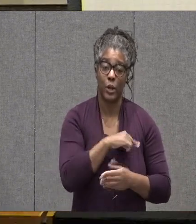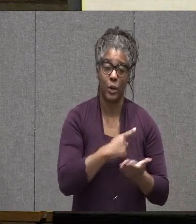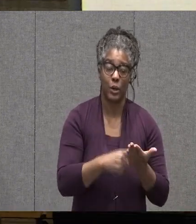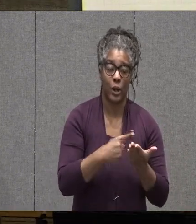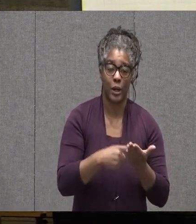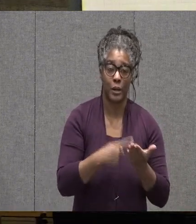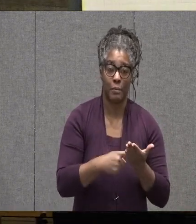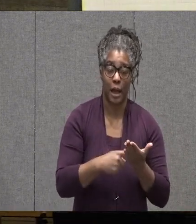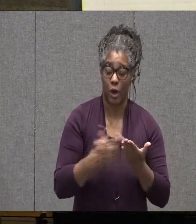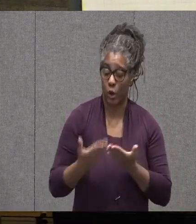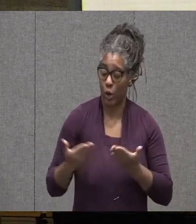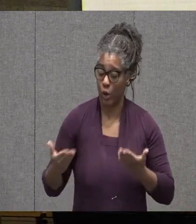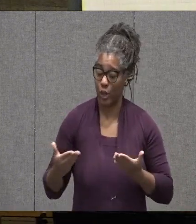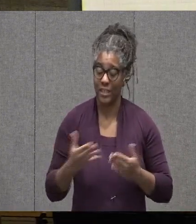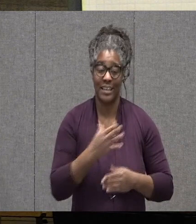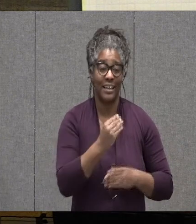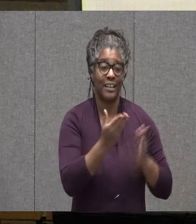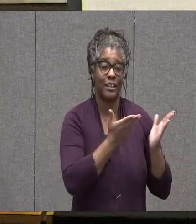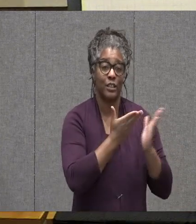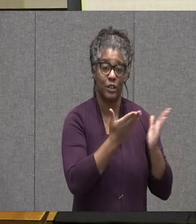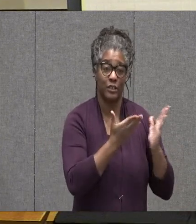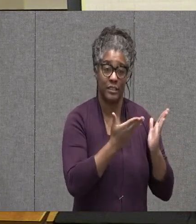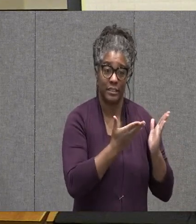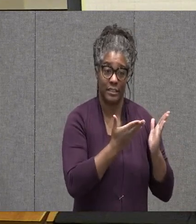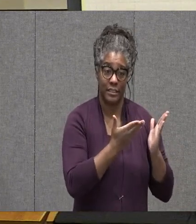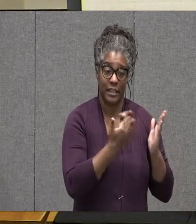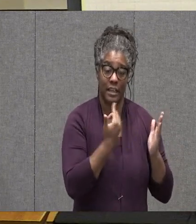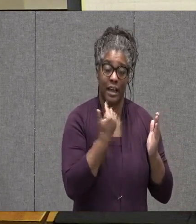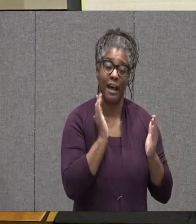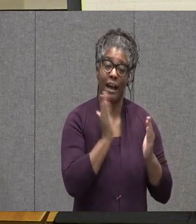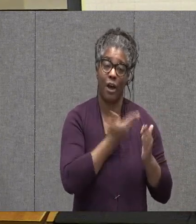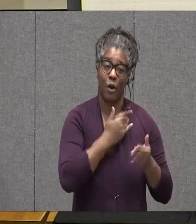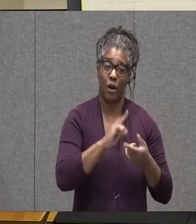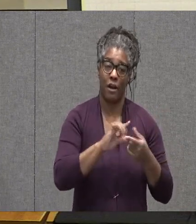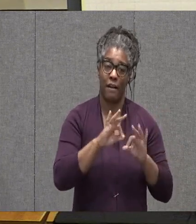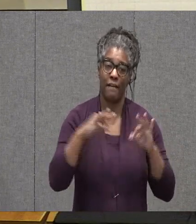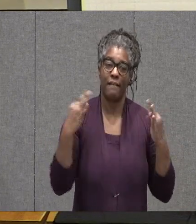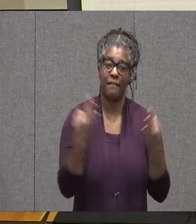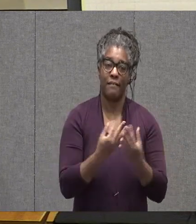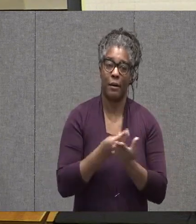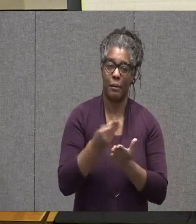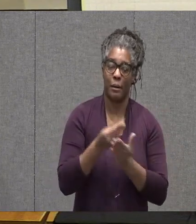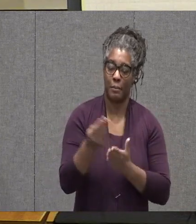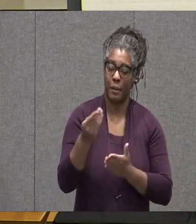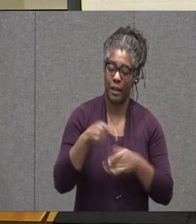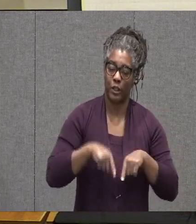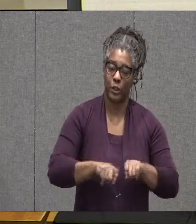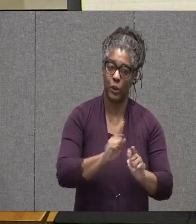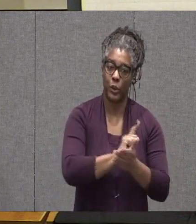that maybe our family buys during the week. And I asked you in your Frayer model